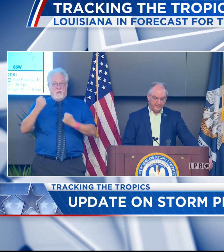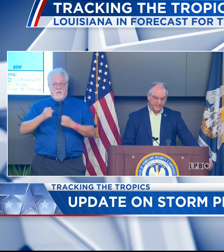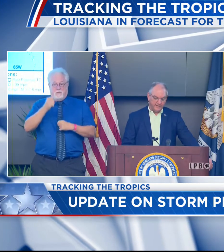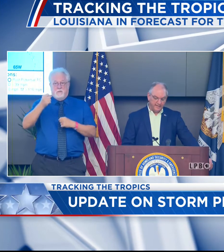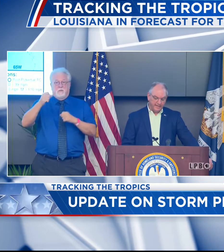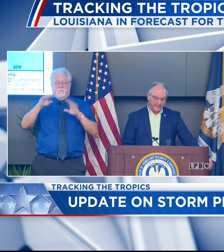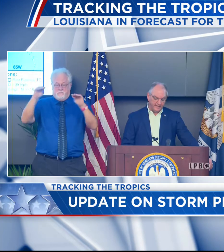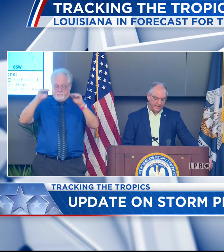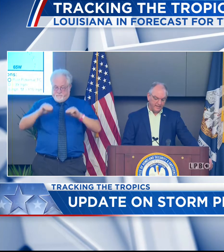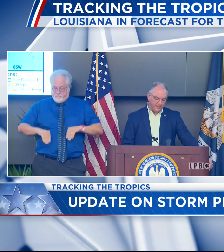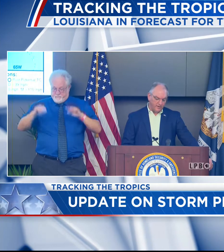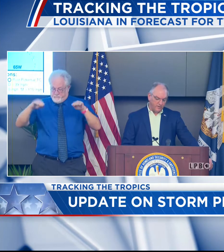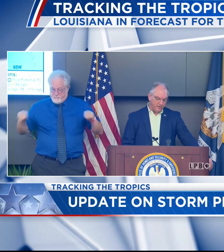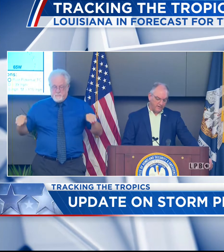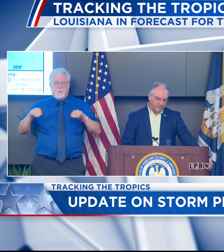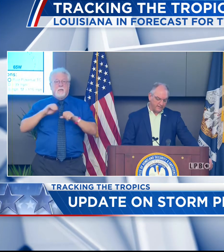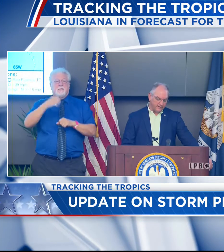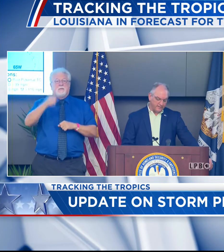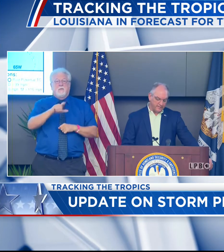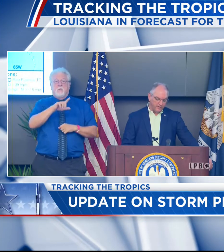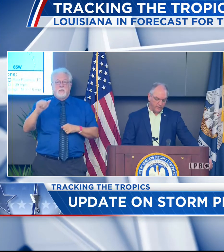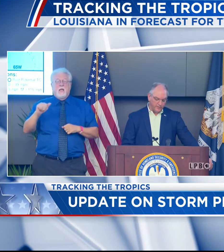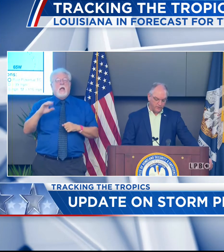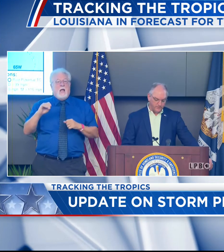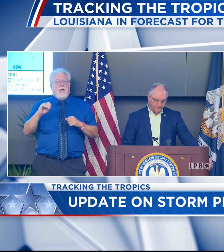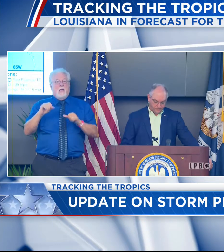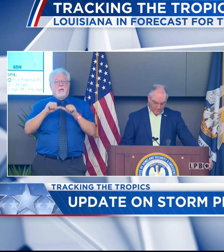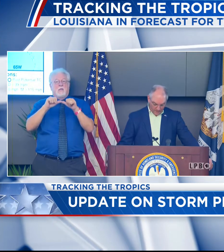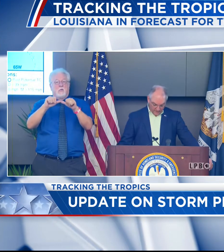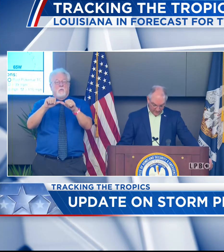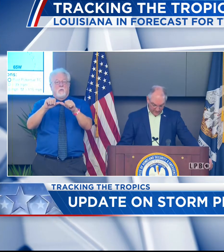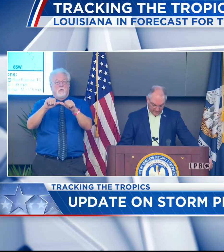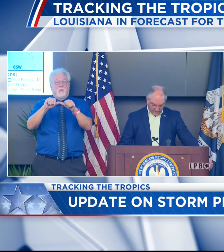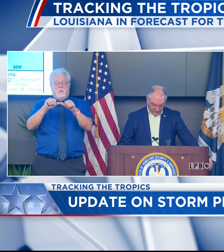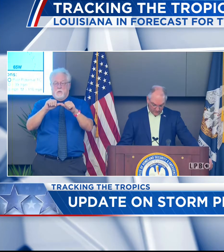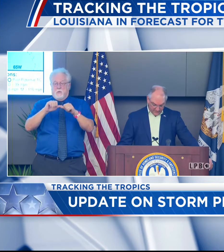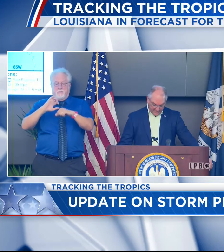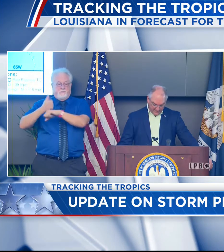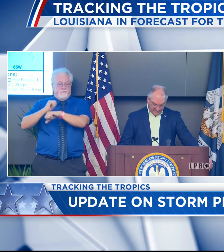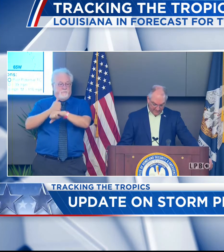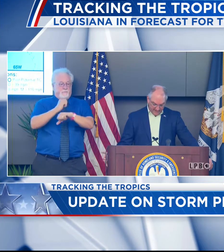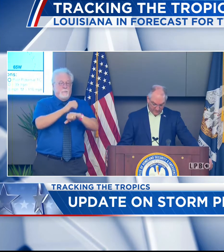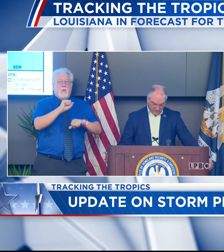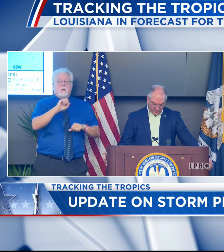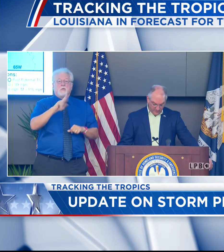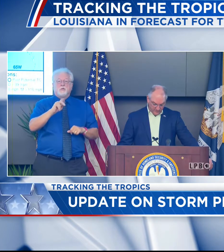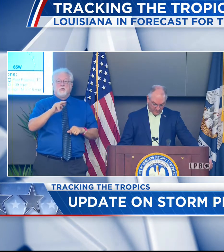PRE-POSITIONING ITS PERSONNEL AND ASSETS INCLUDING HIGH WATER VEHICLES ACROSS SOUTHERN